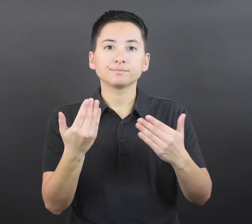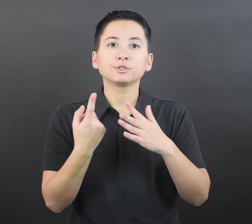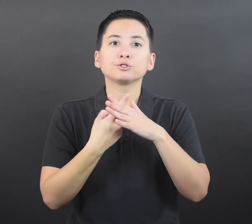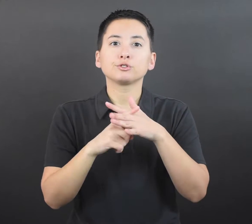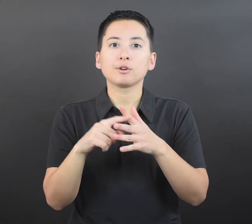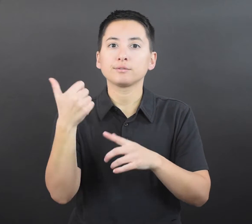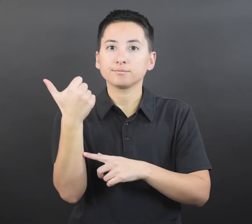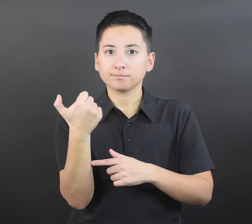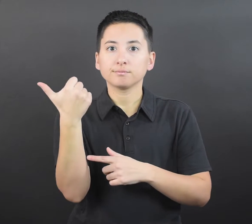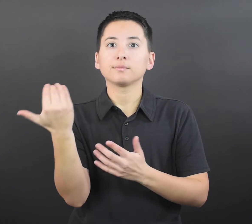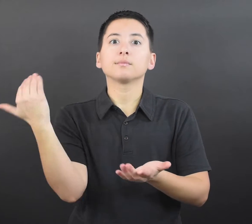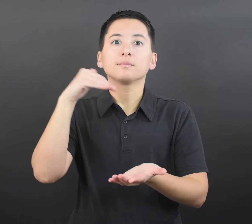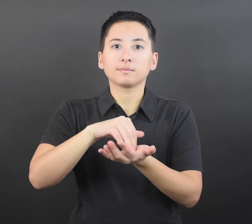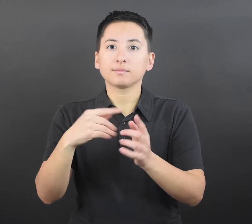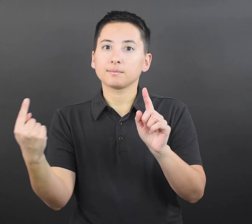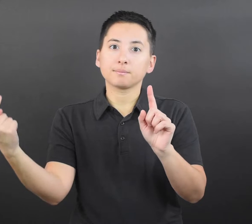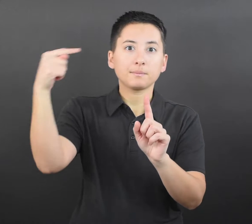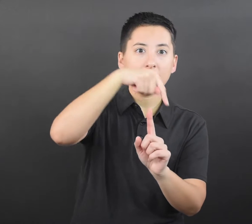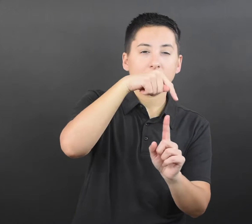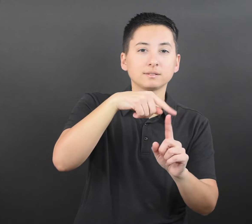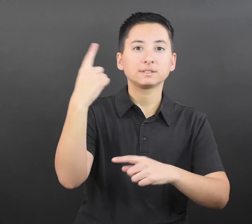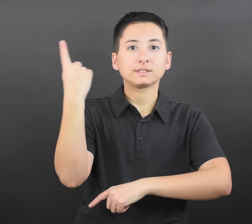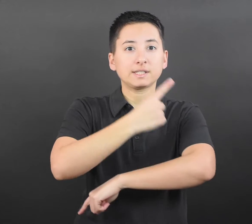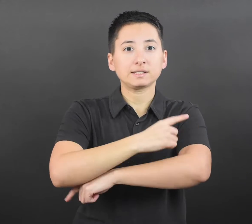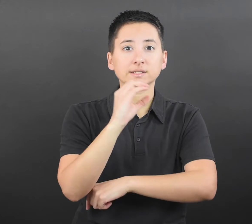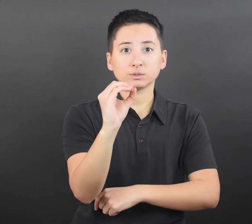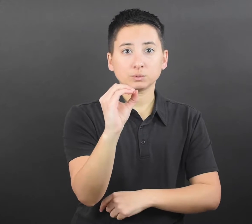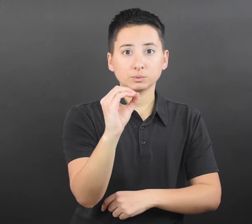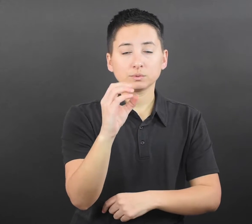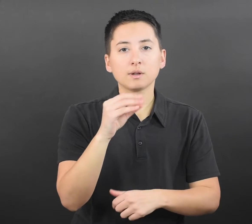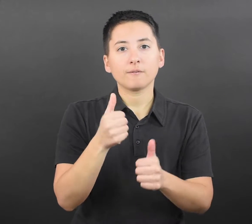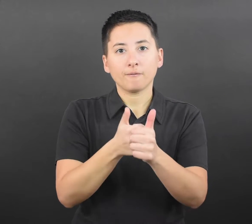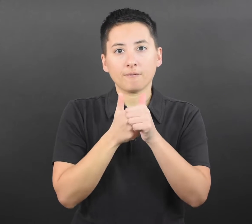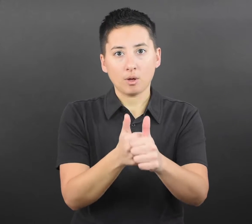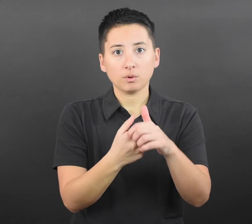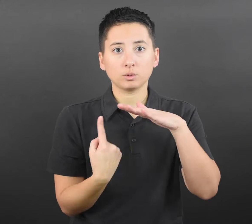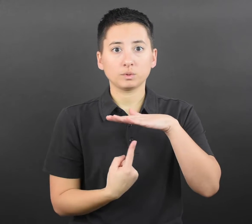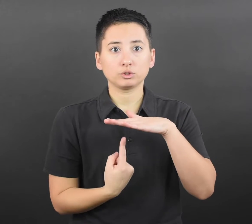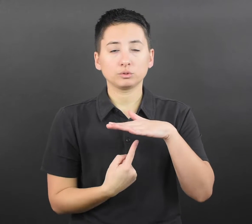start counting again from day zero and follow isolation recommendations.